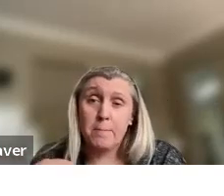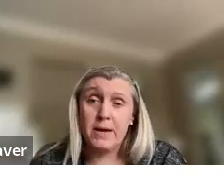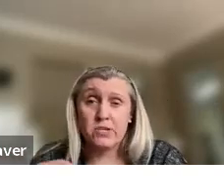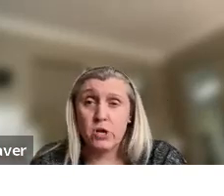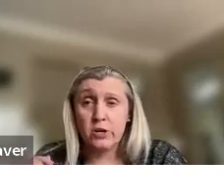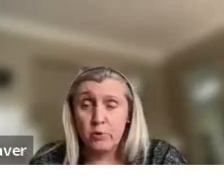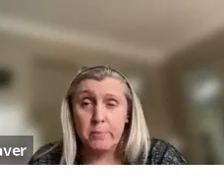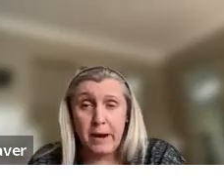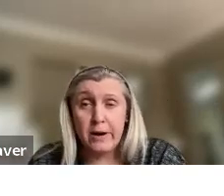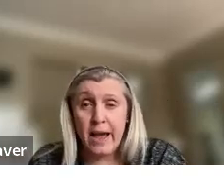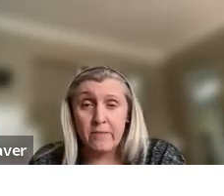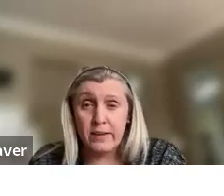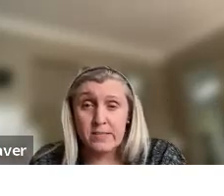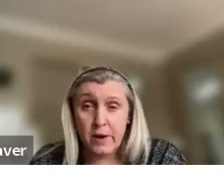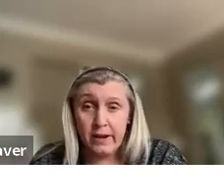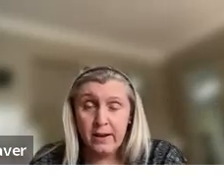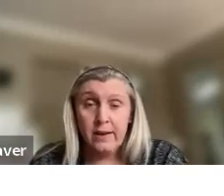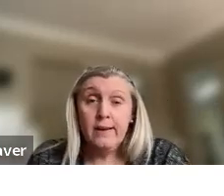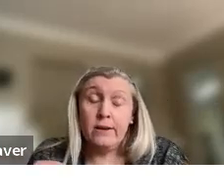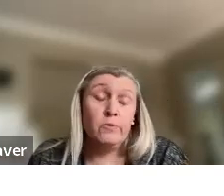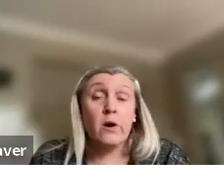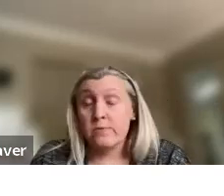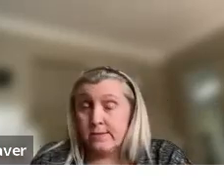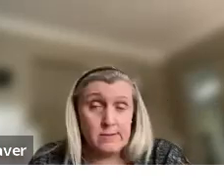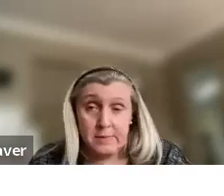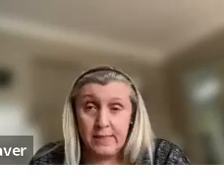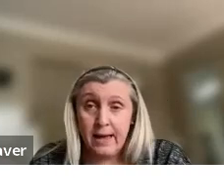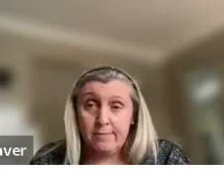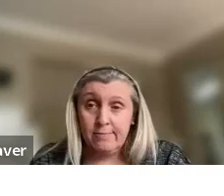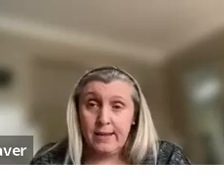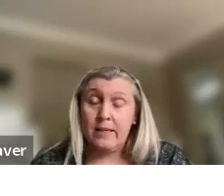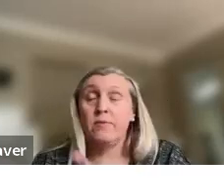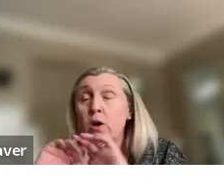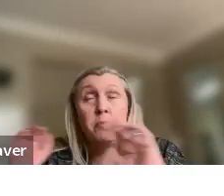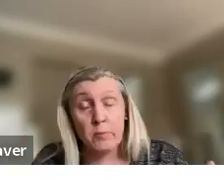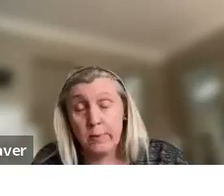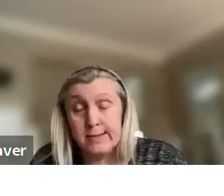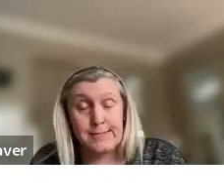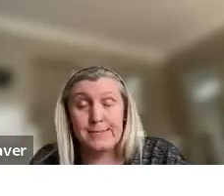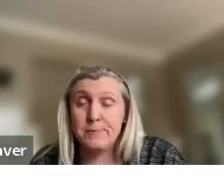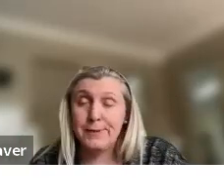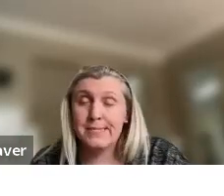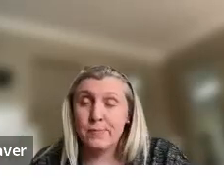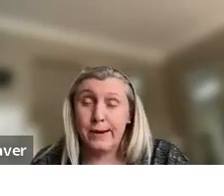Let's do a training and virtual training on what everybody's rights and protections are per this rule, let's get them engaged. Let's get them engaged. Let's pull them into the mix and full. So they become better, stronger, more empowered advocates. Let's pull them into mixing and fold so they become more stronger more empower advocates, right?